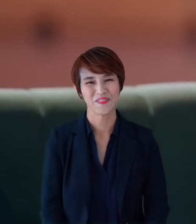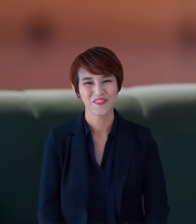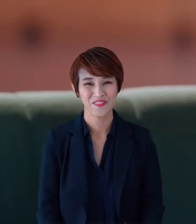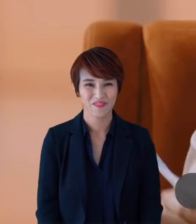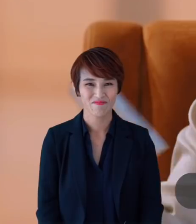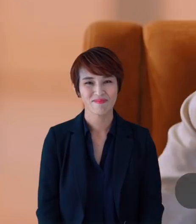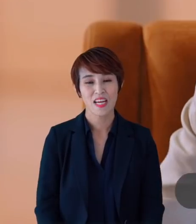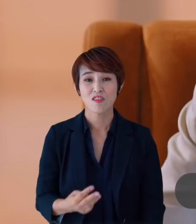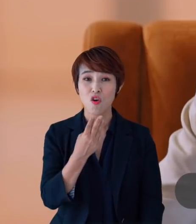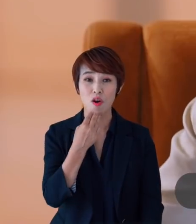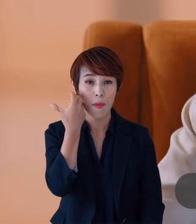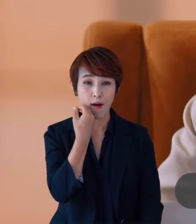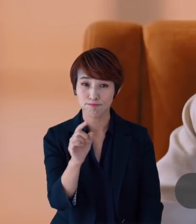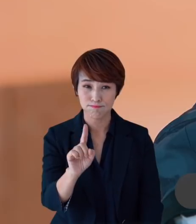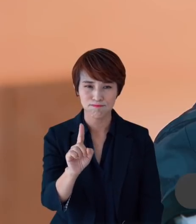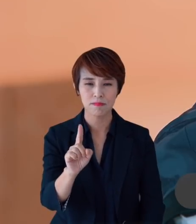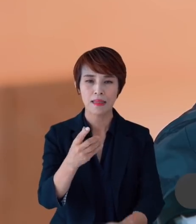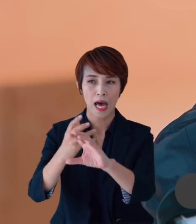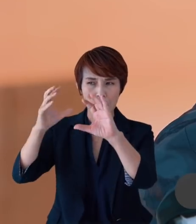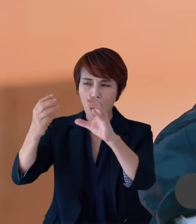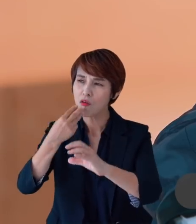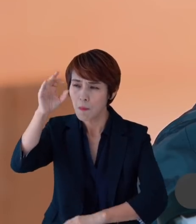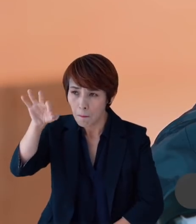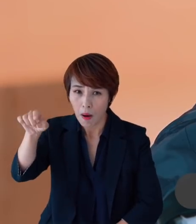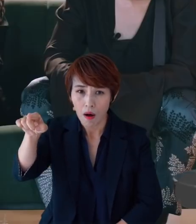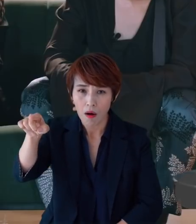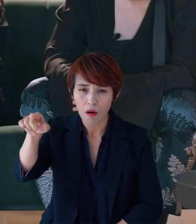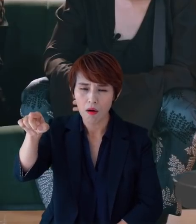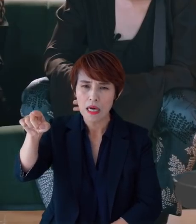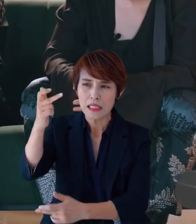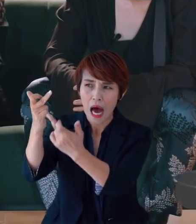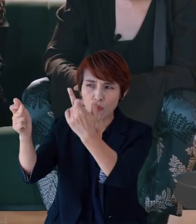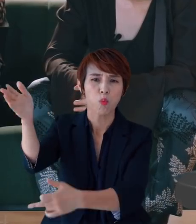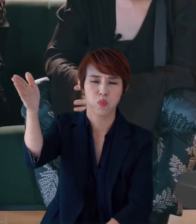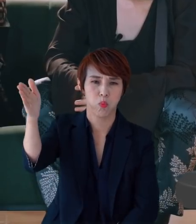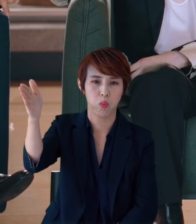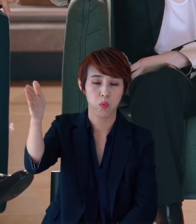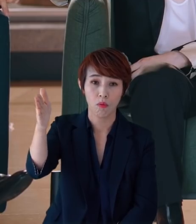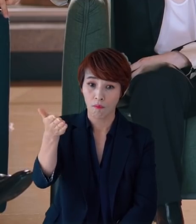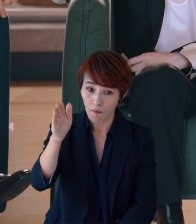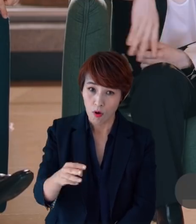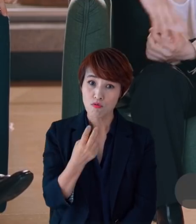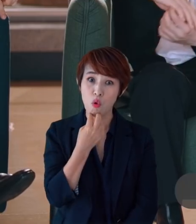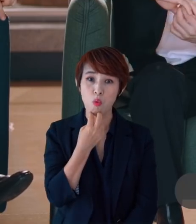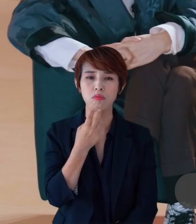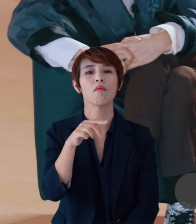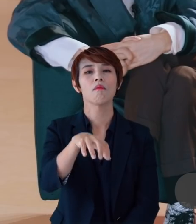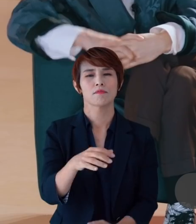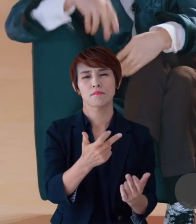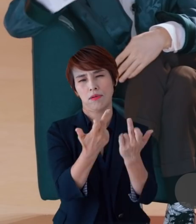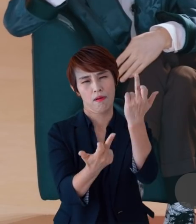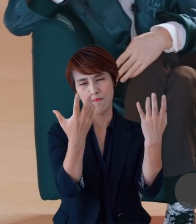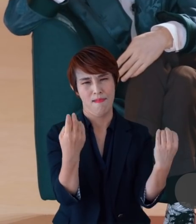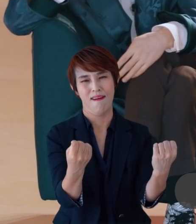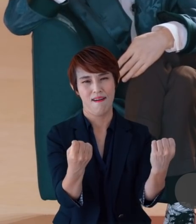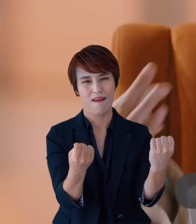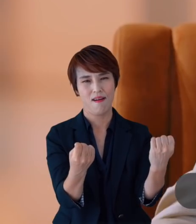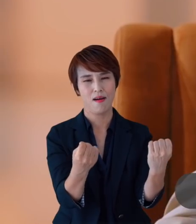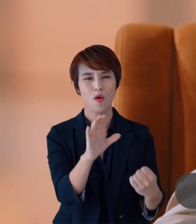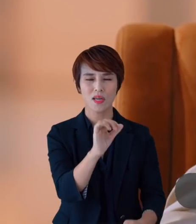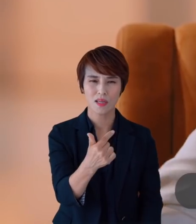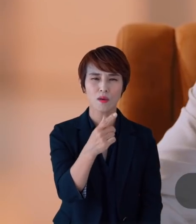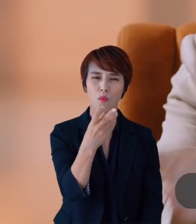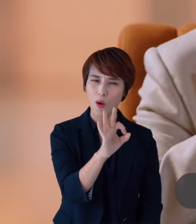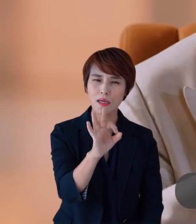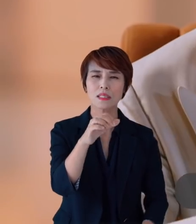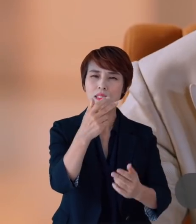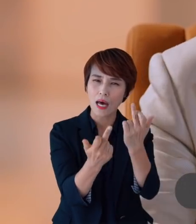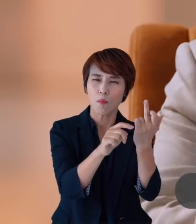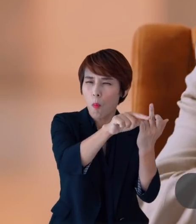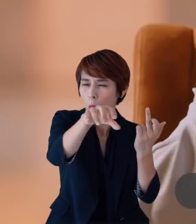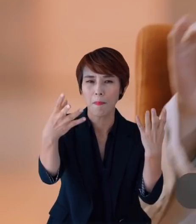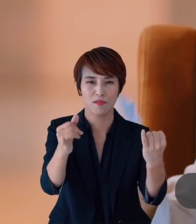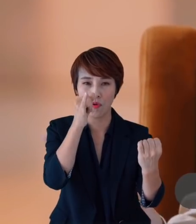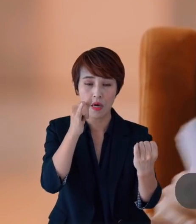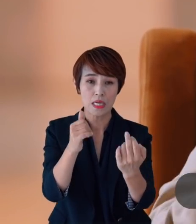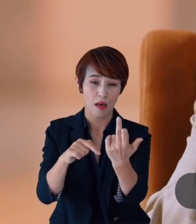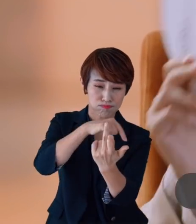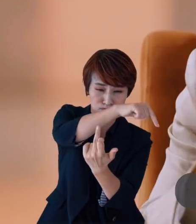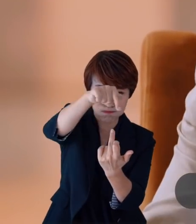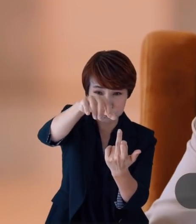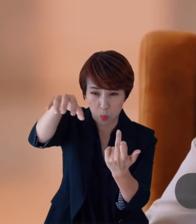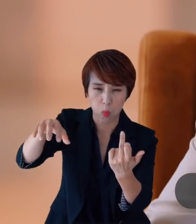I think Seoul’s biggest merit is the mountains. Other cities around the world don’t really have the landscape Seoul has. From Inwangsan and Bugaksan mountains, Seoul has so many mountain areas. That’s what I love about Seoul.